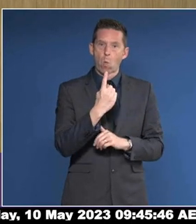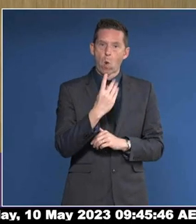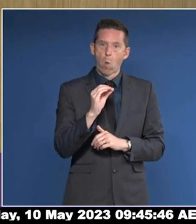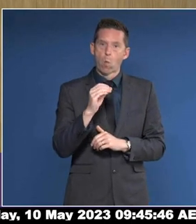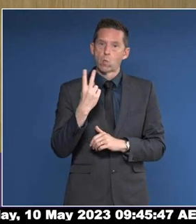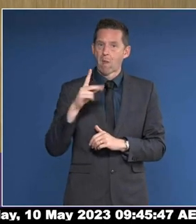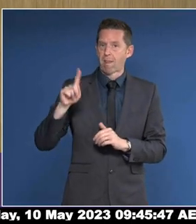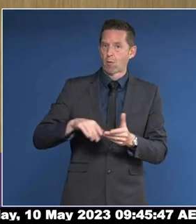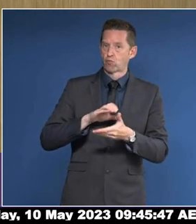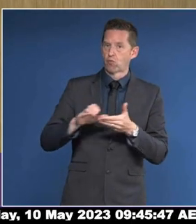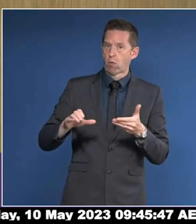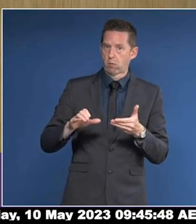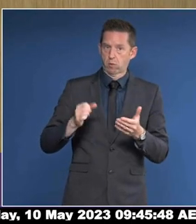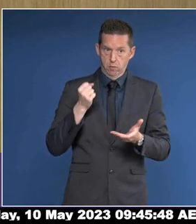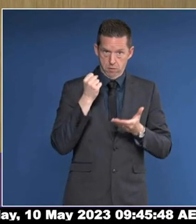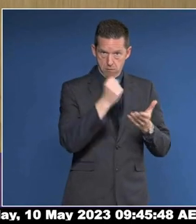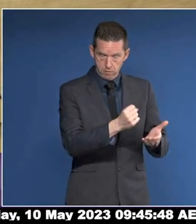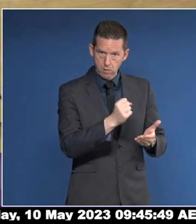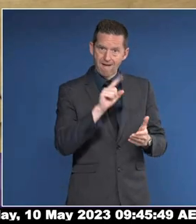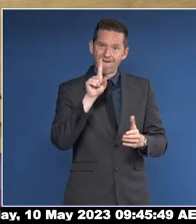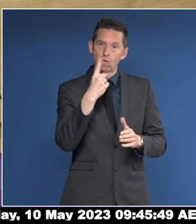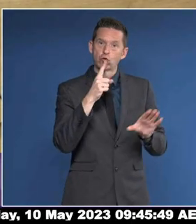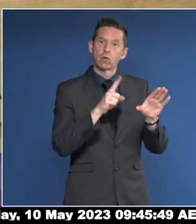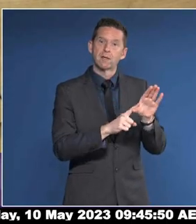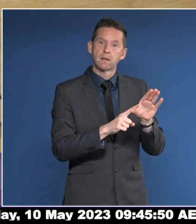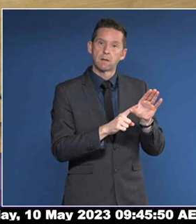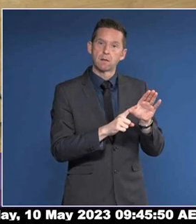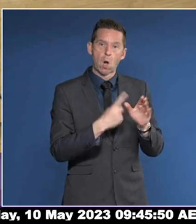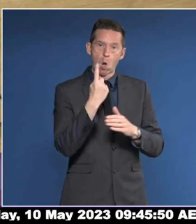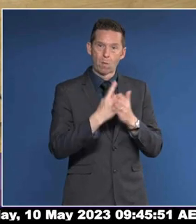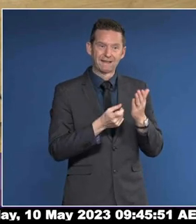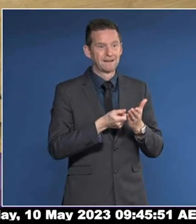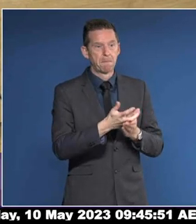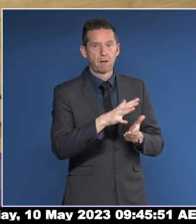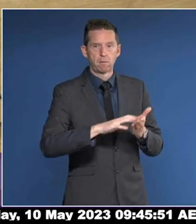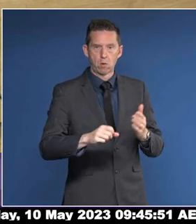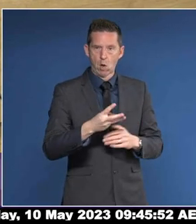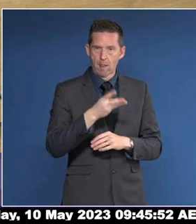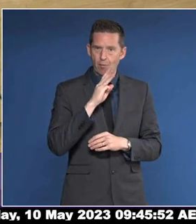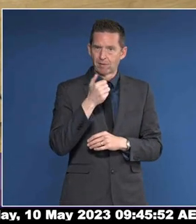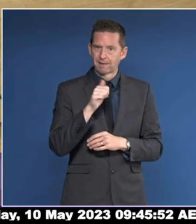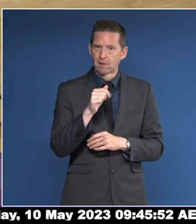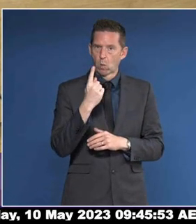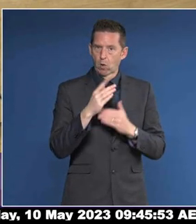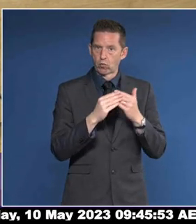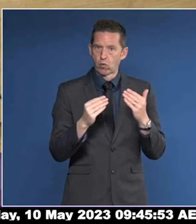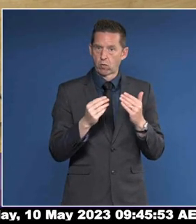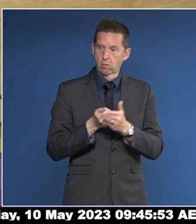in the first year of that package, the spend was $361 on transport and continence products. DR CRAWFORD: That is shocking.